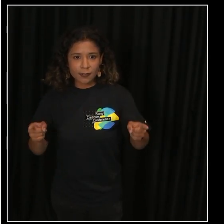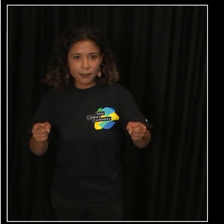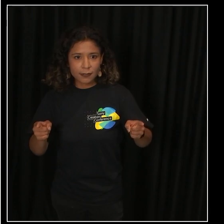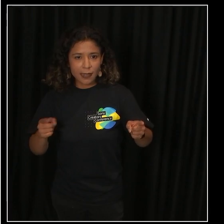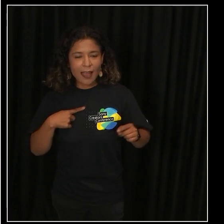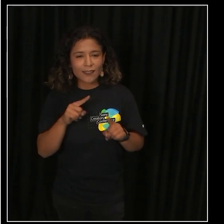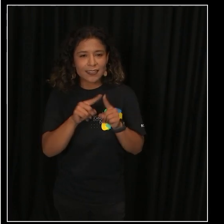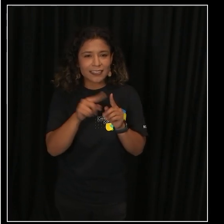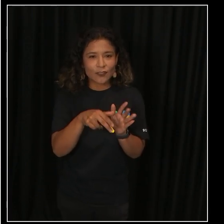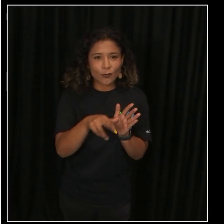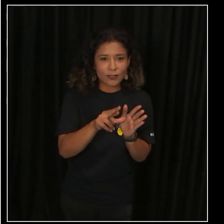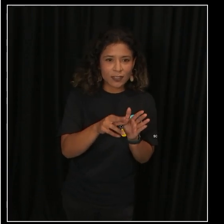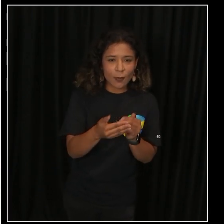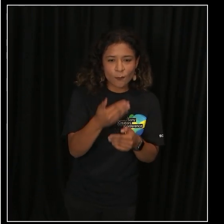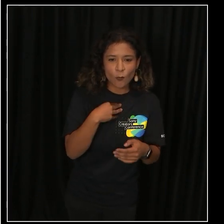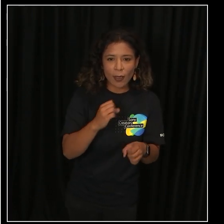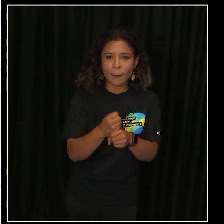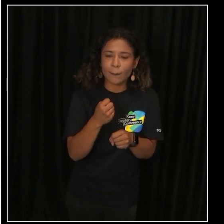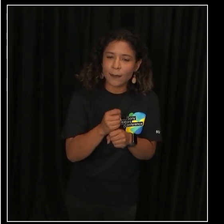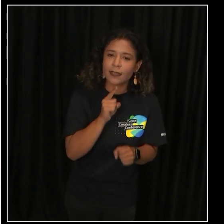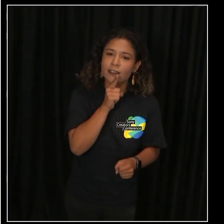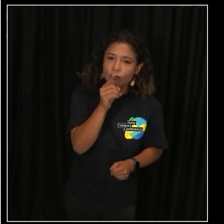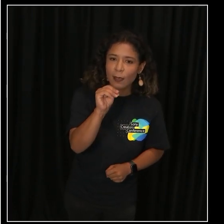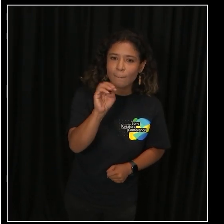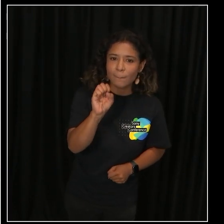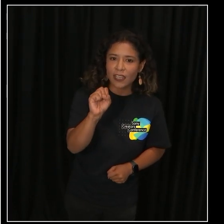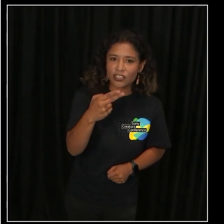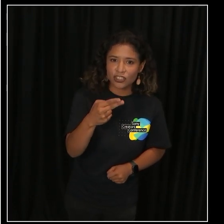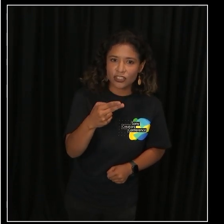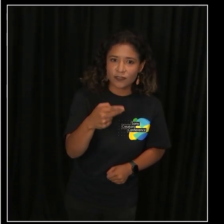before they were turned into meshes These start as neural radiance fields.